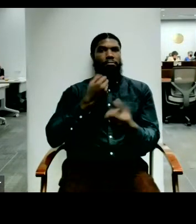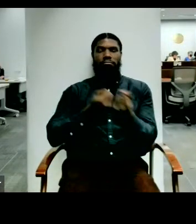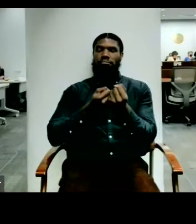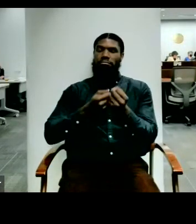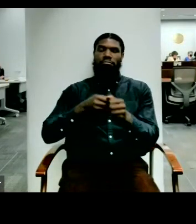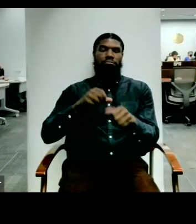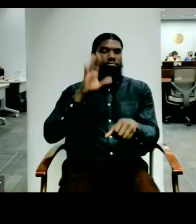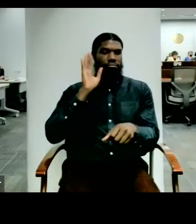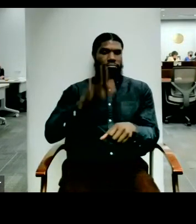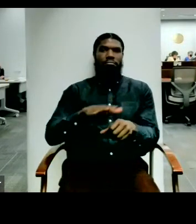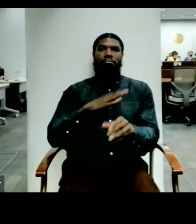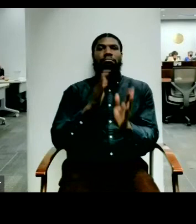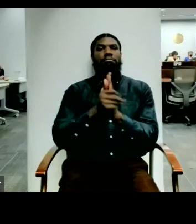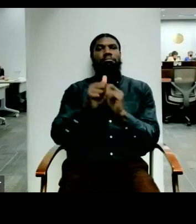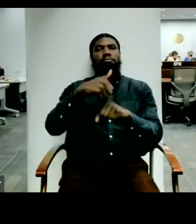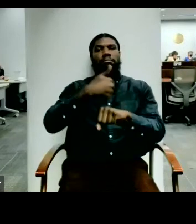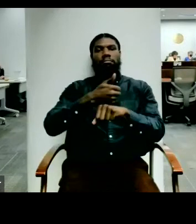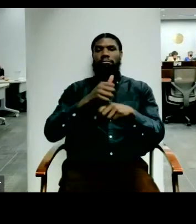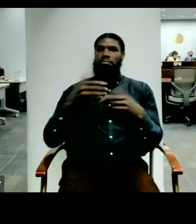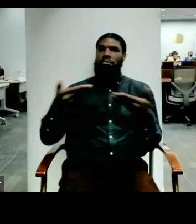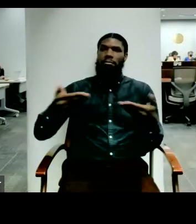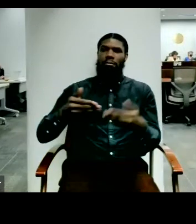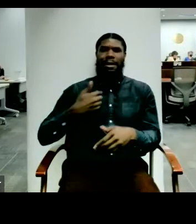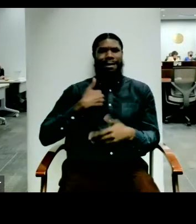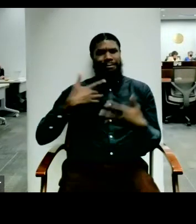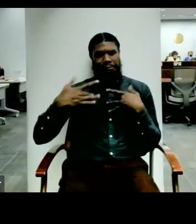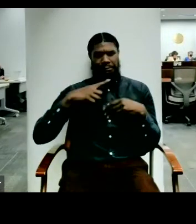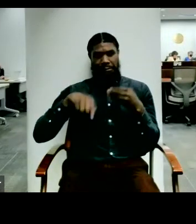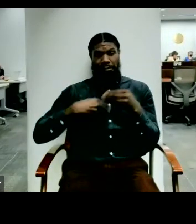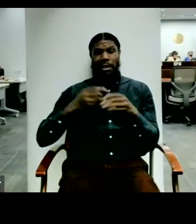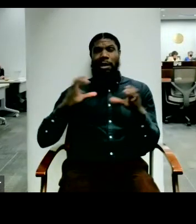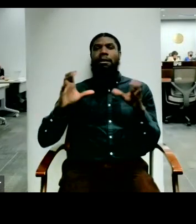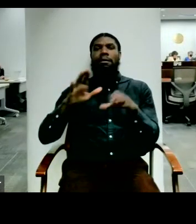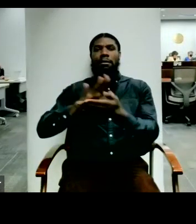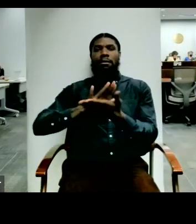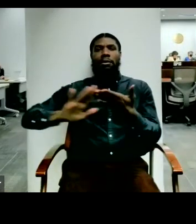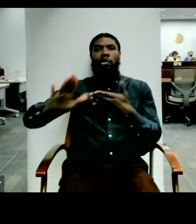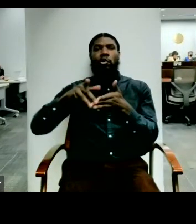I have deep concerns about college degree requirements that are unnecessary. But I'm also